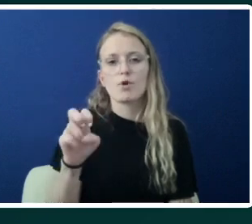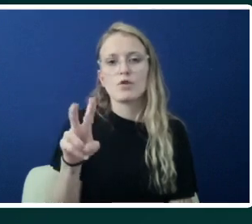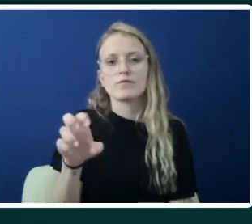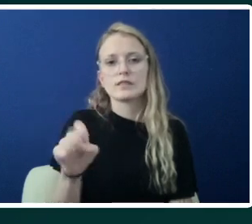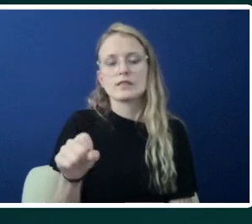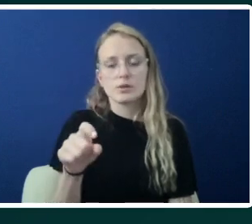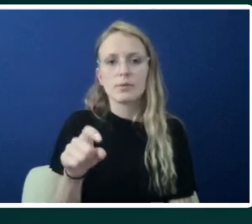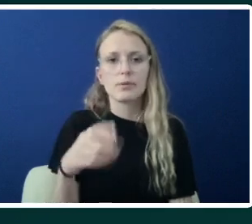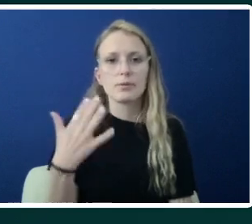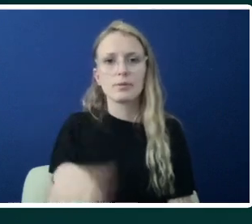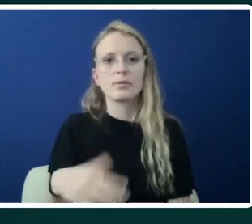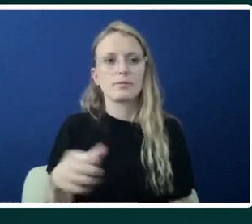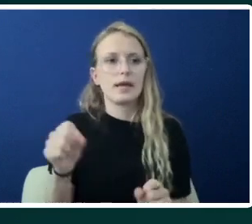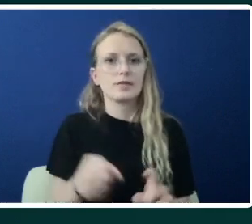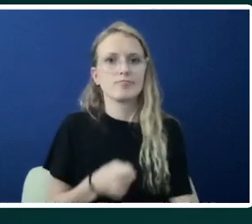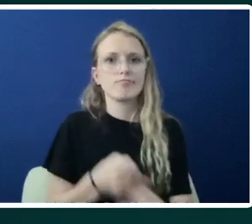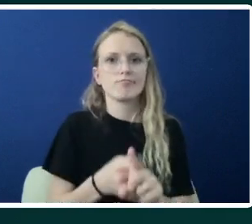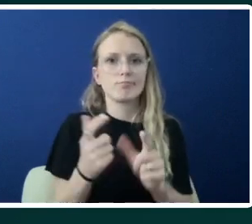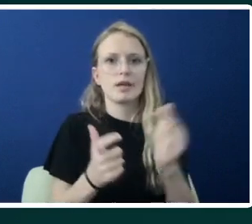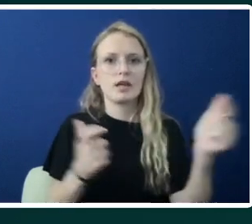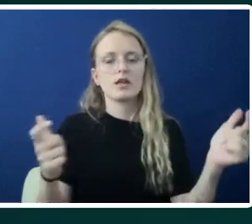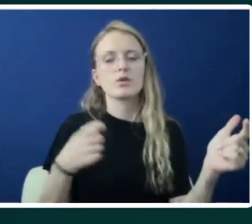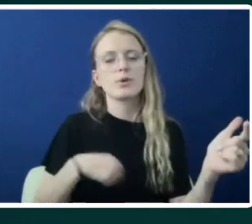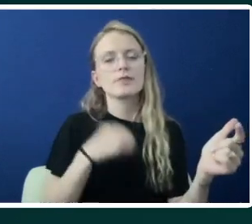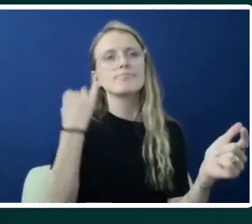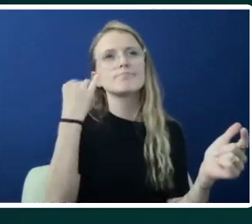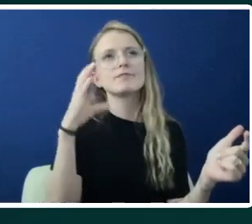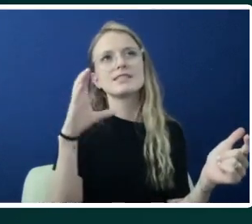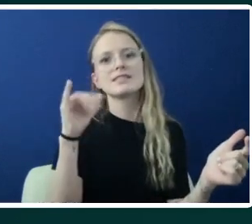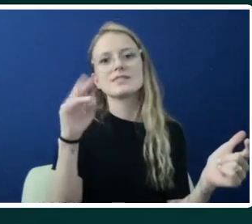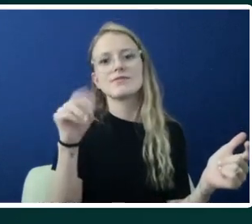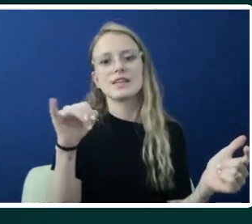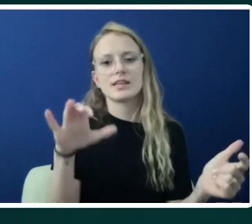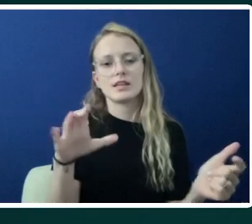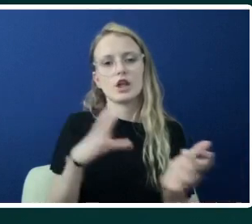sometimes when we think about civic learning, in these times. It feels so urgent, it feels